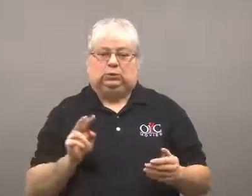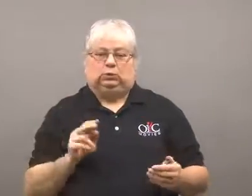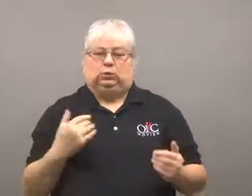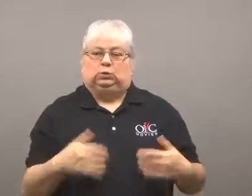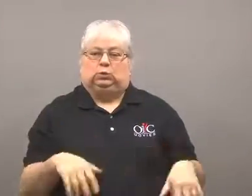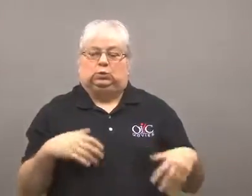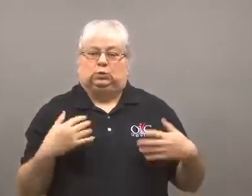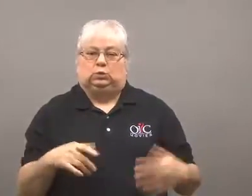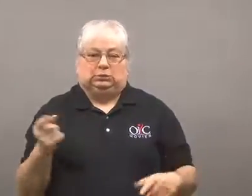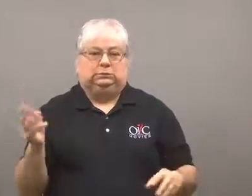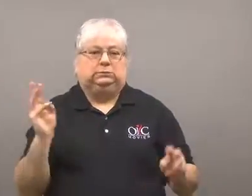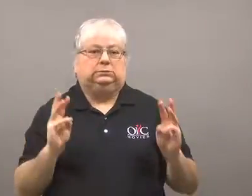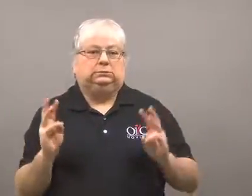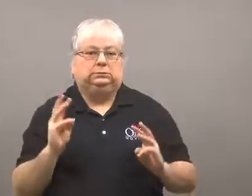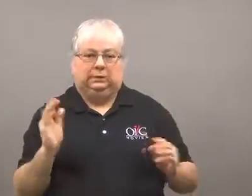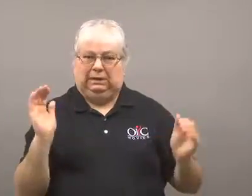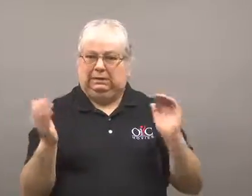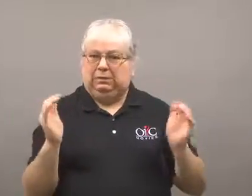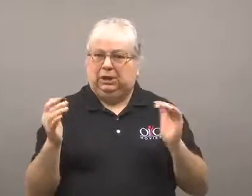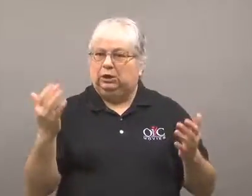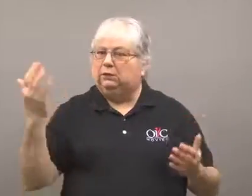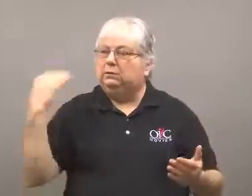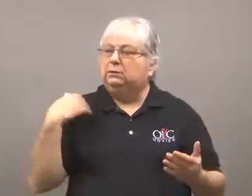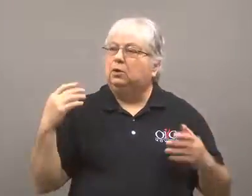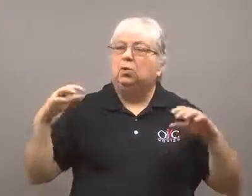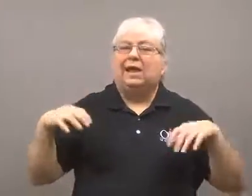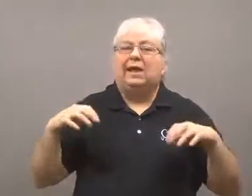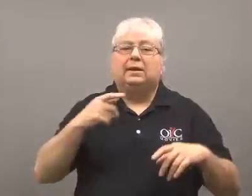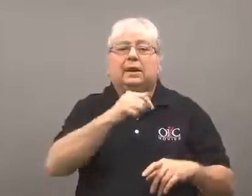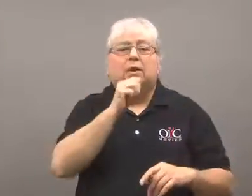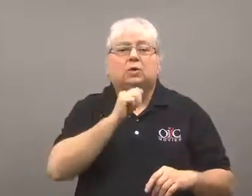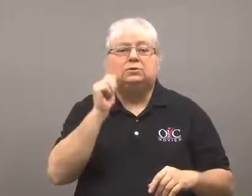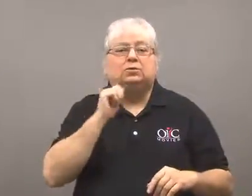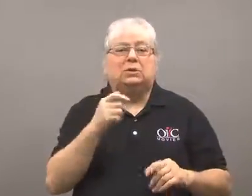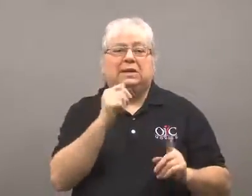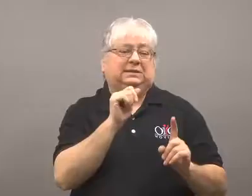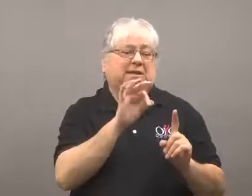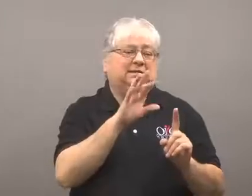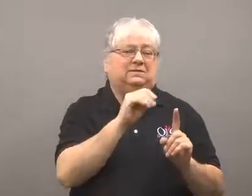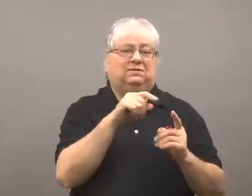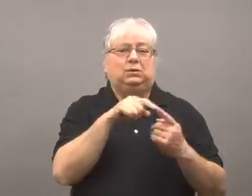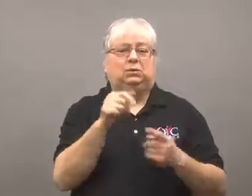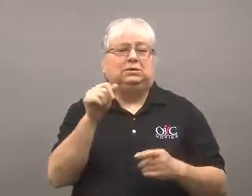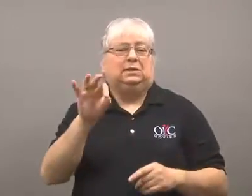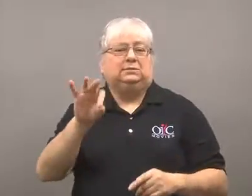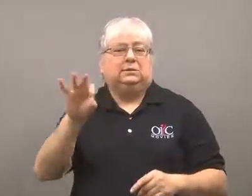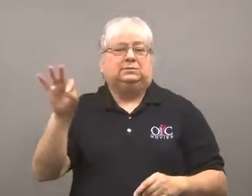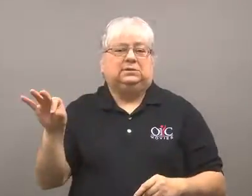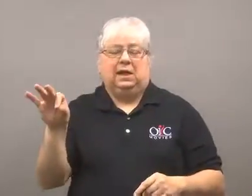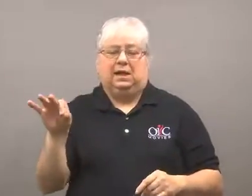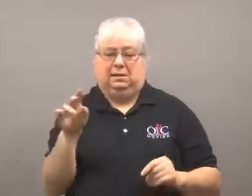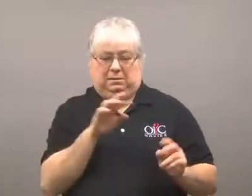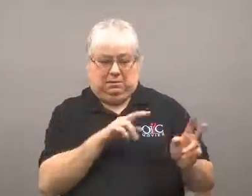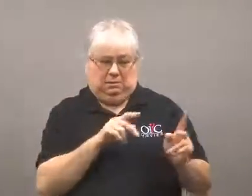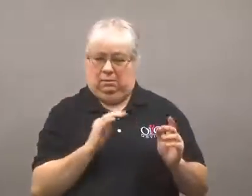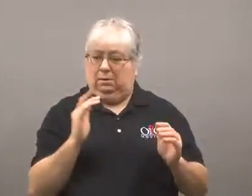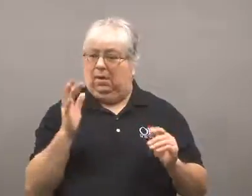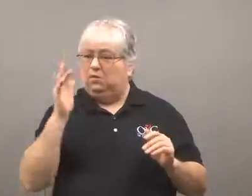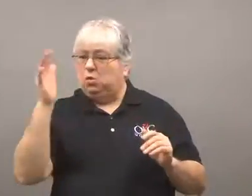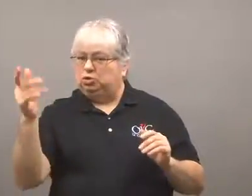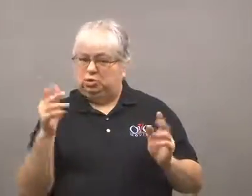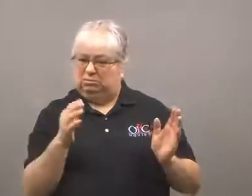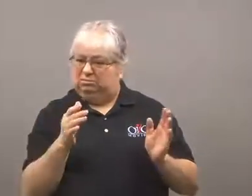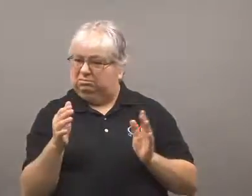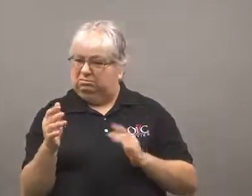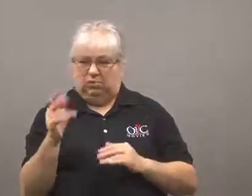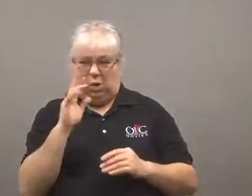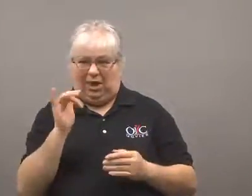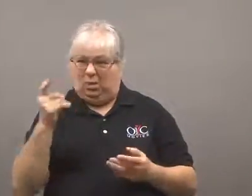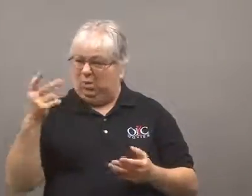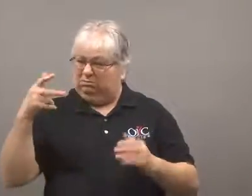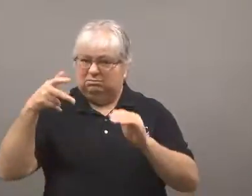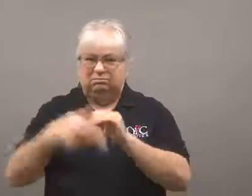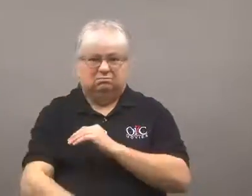She's very worried. A comparison of rainfall in Arizona from 1950 to 1999